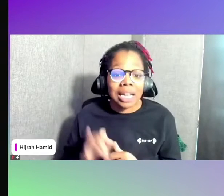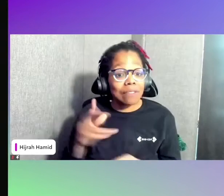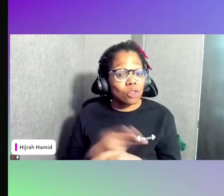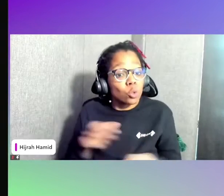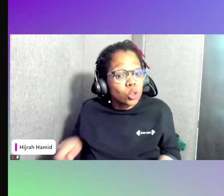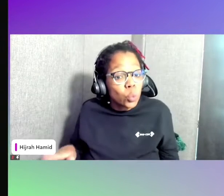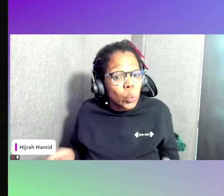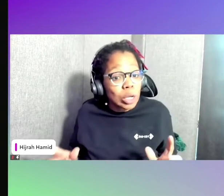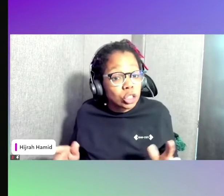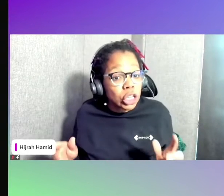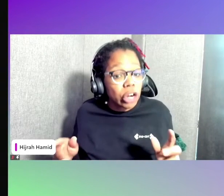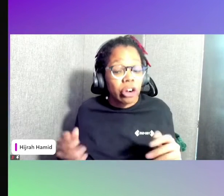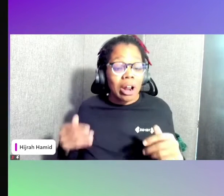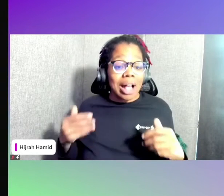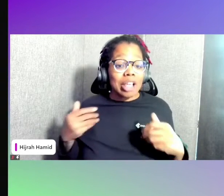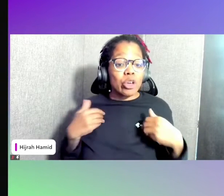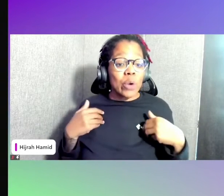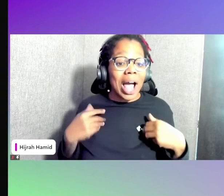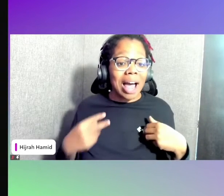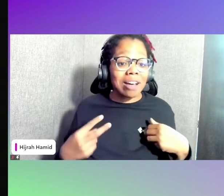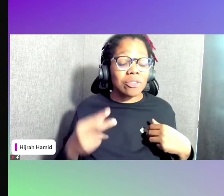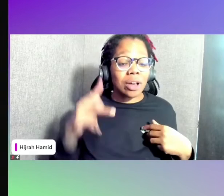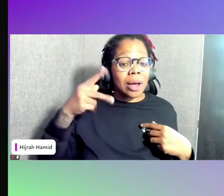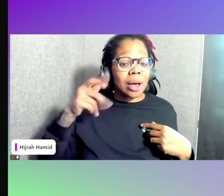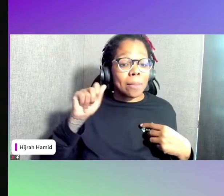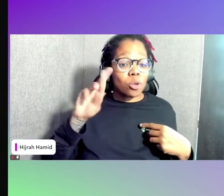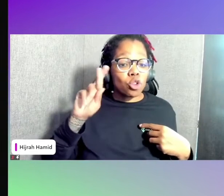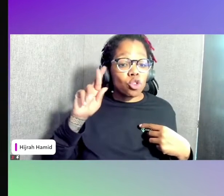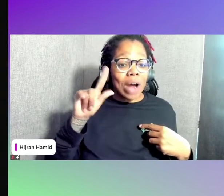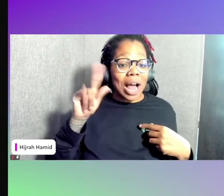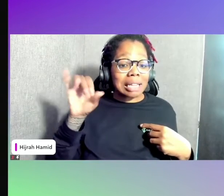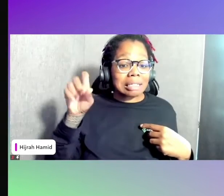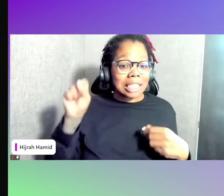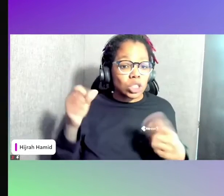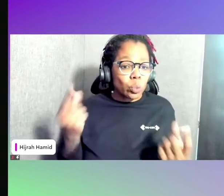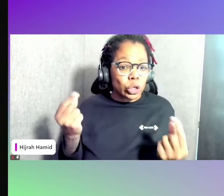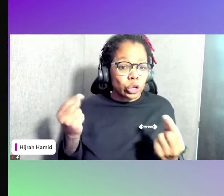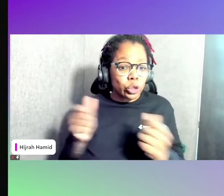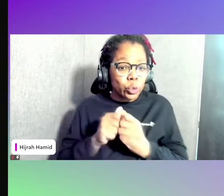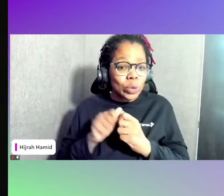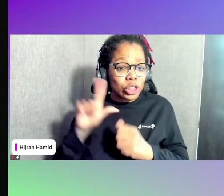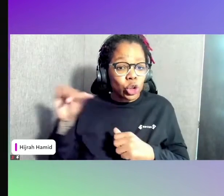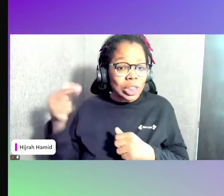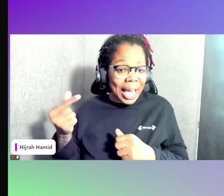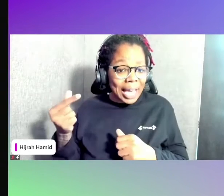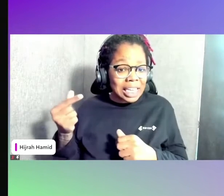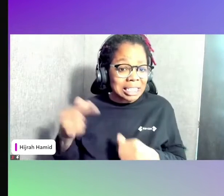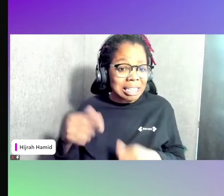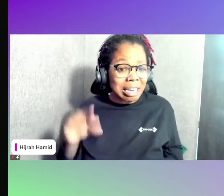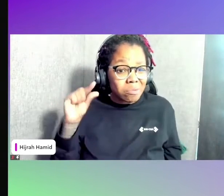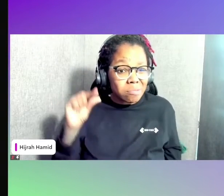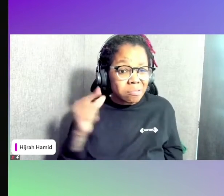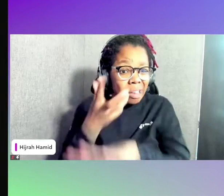heck are we going to find our way around that as a blind person? If you are a wheelchair user and you have